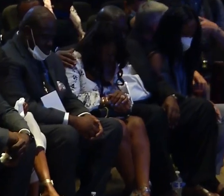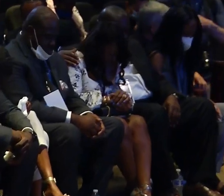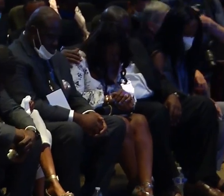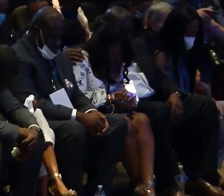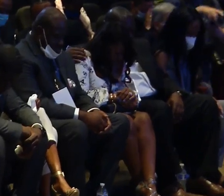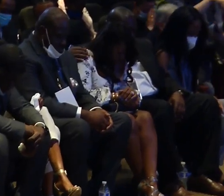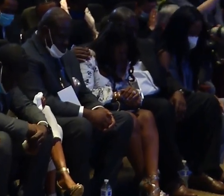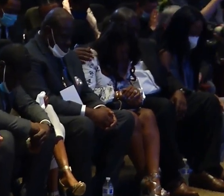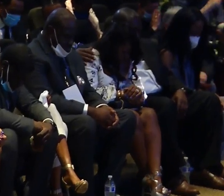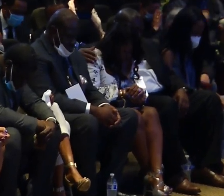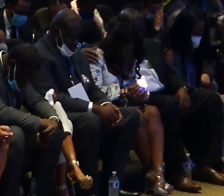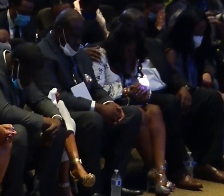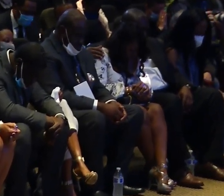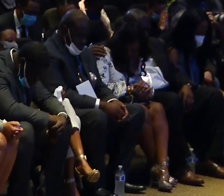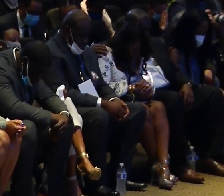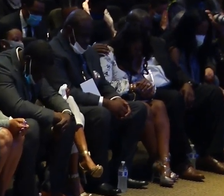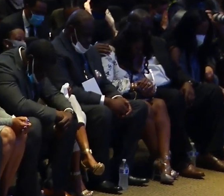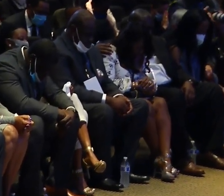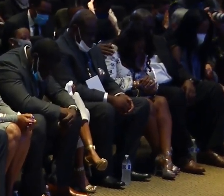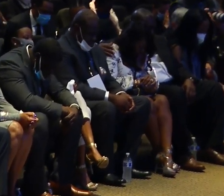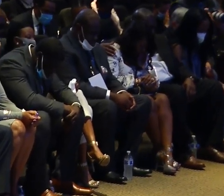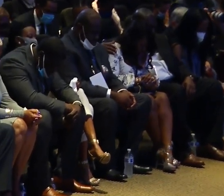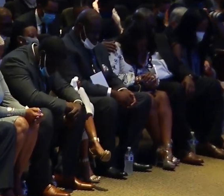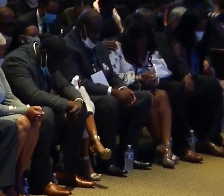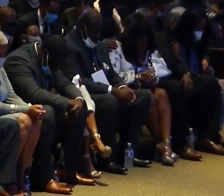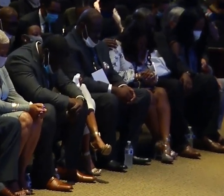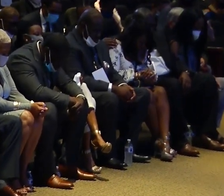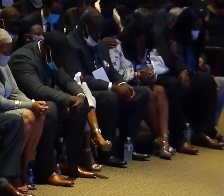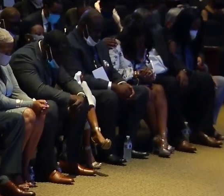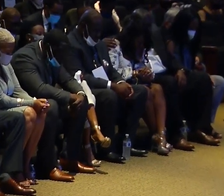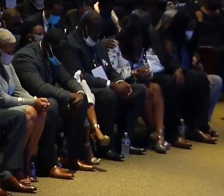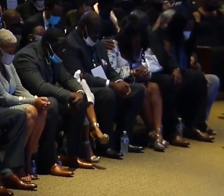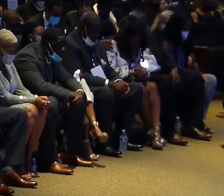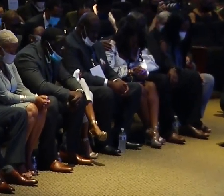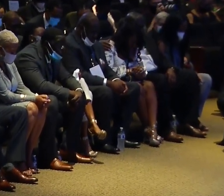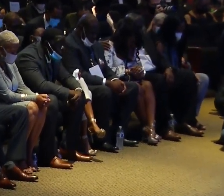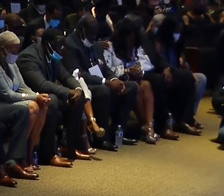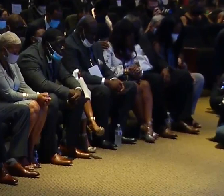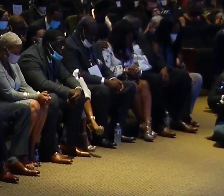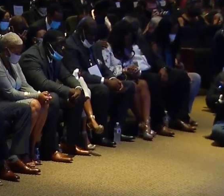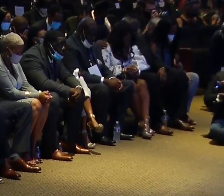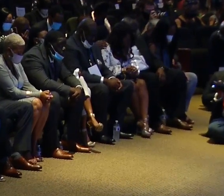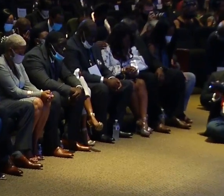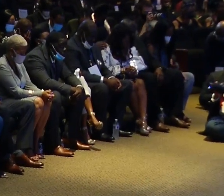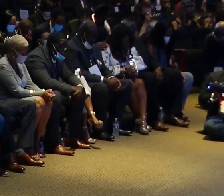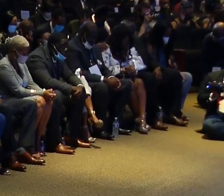AT THIS TABLE OF HEALING TODAY, LORD, WE ASK THAT YOU TOUCH THE FLOYD FAMILY WITH SUPERNATURAL